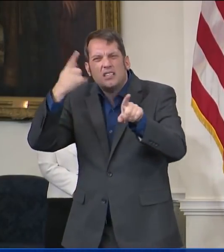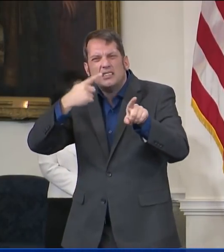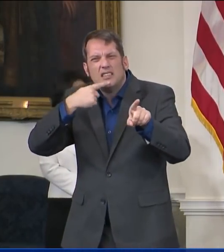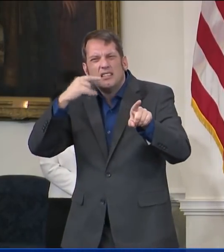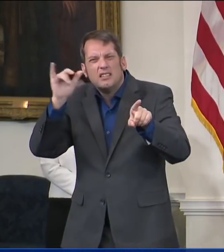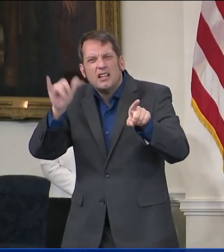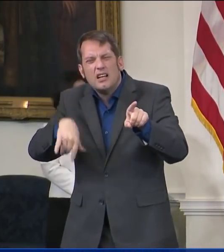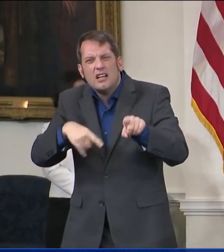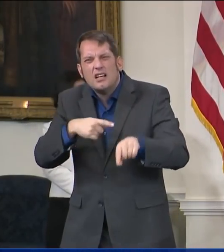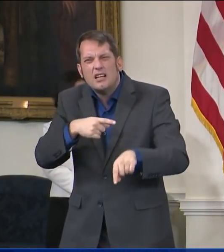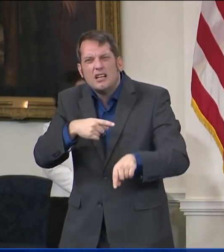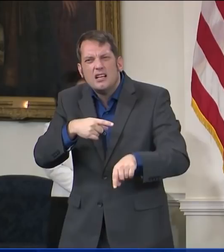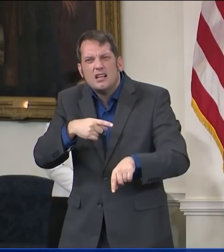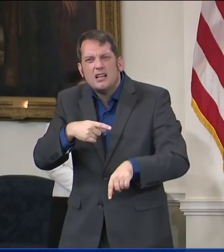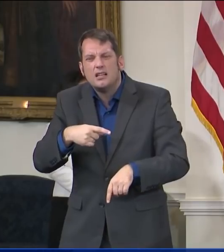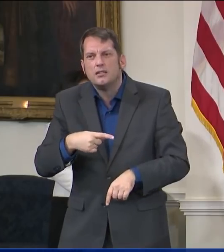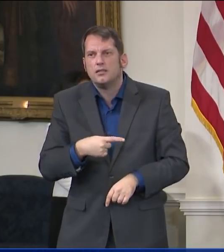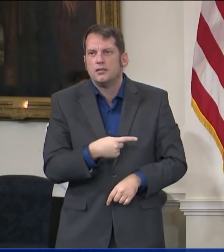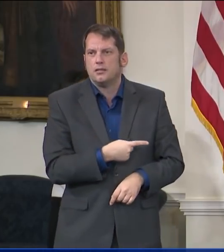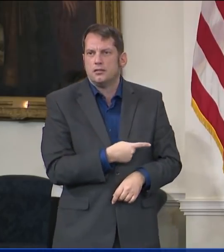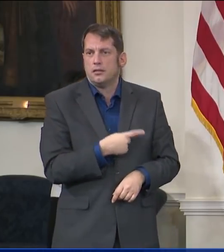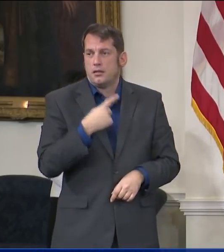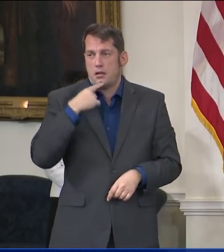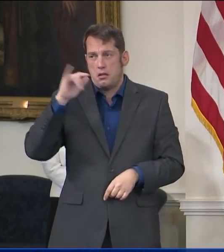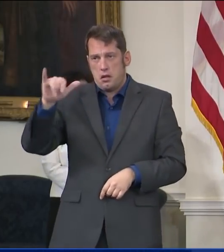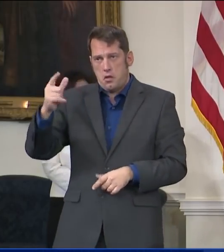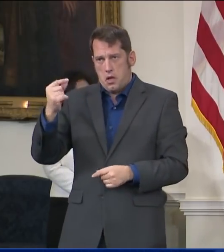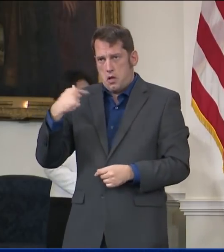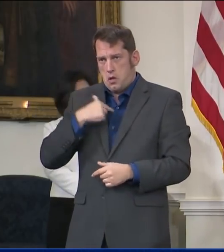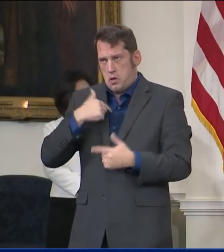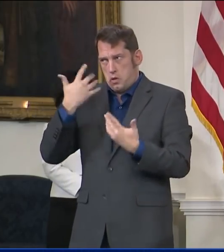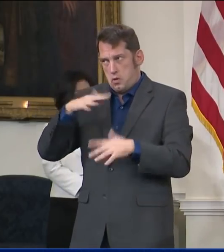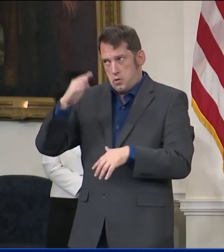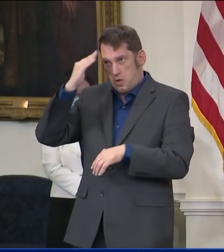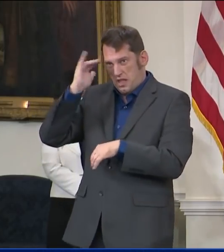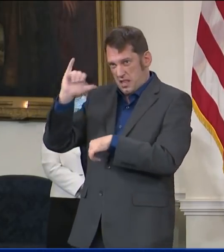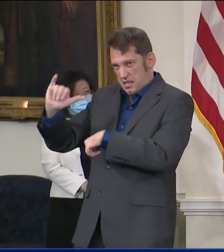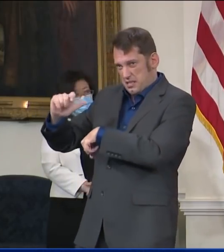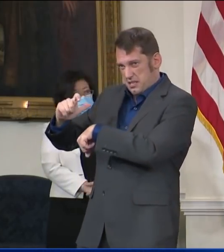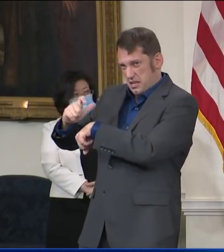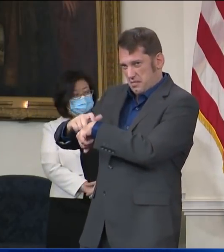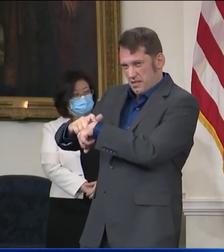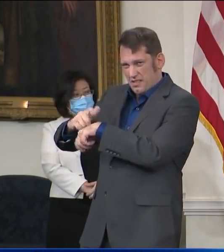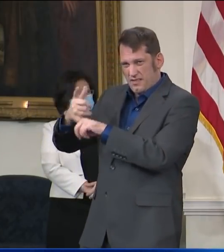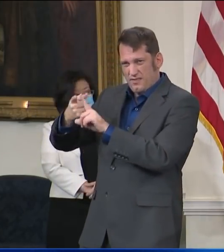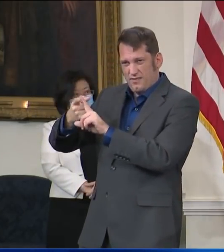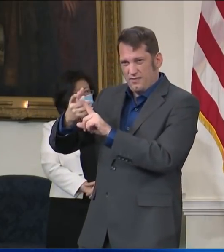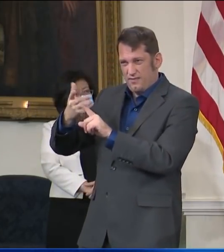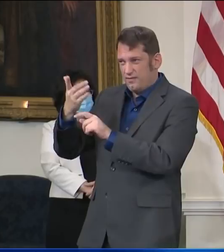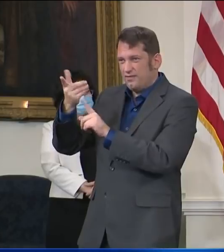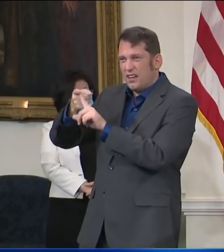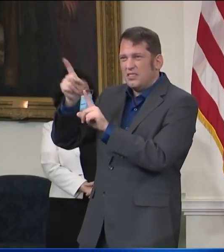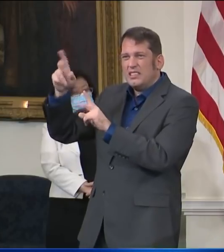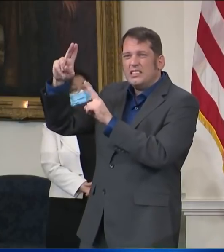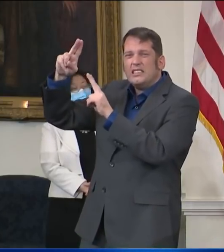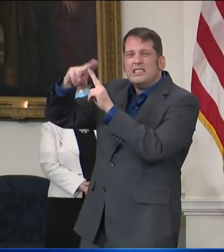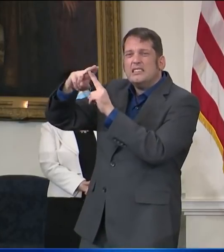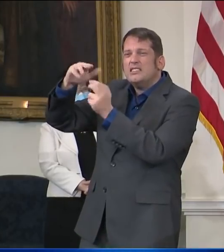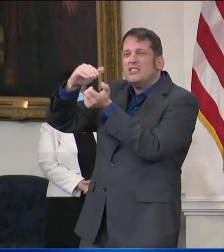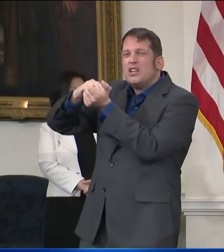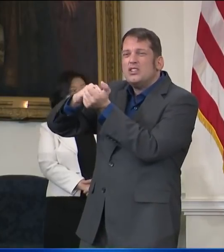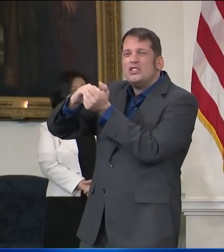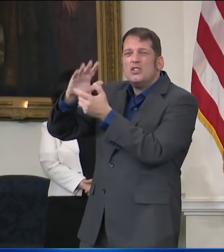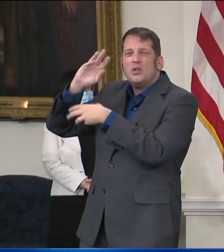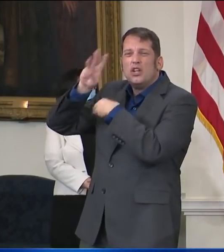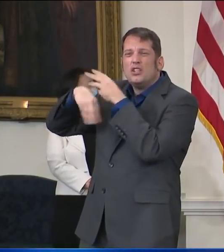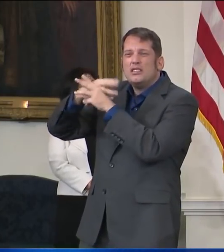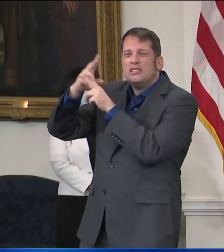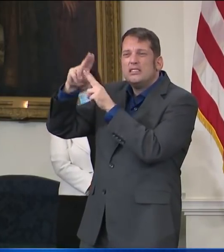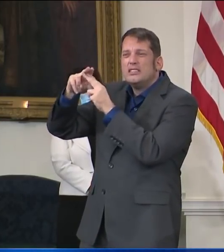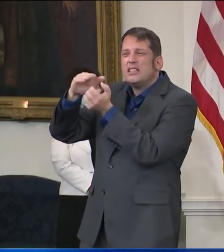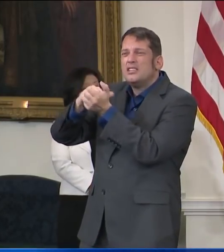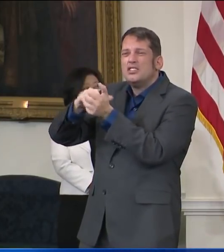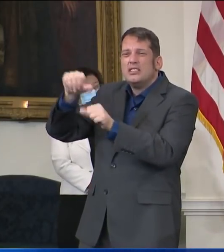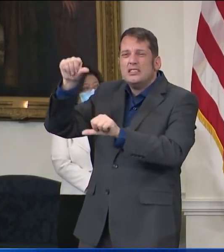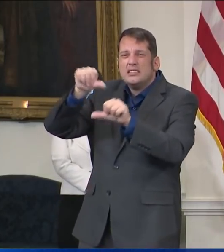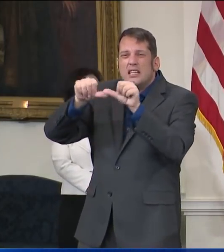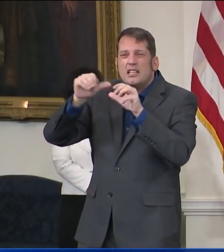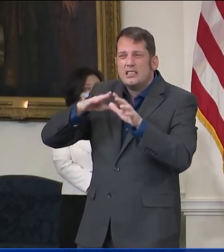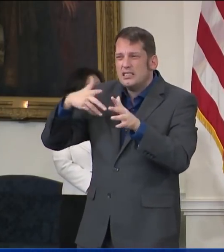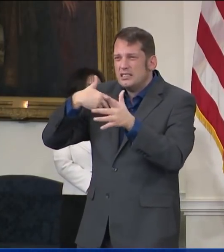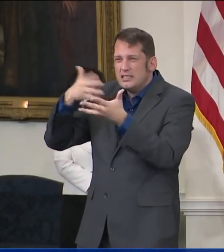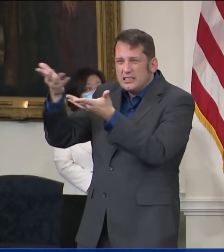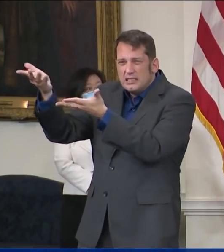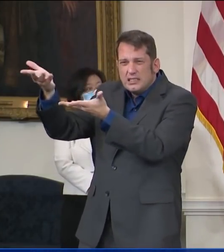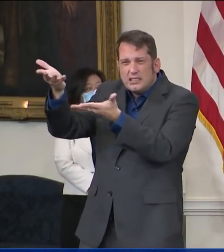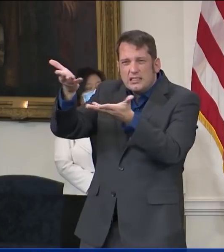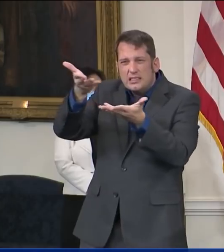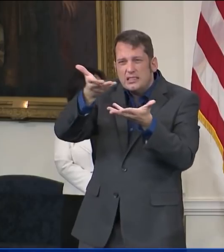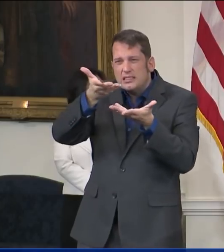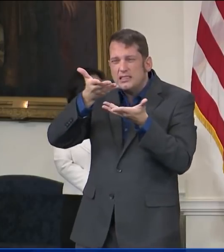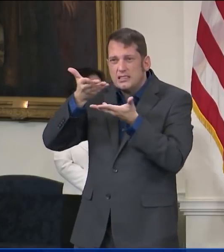WELL, AS I SAID WE WAS BASED ON THE BEST PUBLIC HEALTH ADVICE FROM ARE SOME OF THE SMARTEST DOCTORS AND SCIENTISTS IN THE WORLD AND IN CONSULTATION OUR DEPARTMENT OF COMMERCE WITH